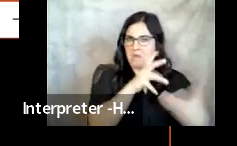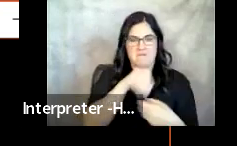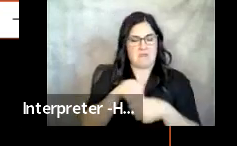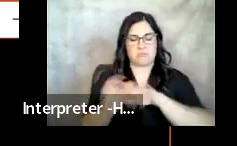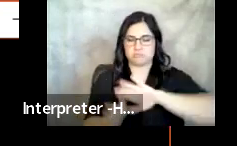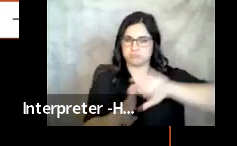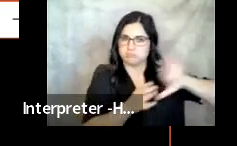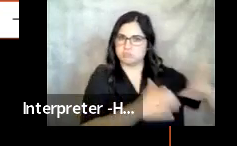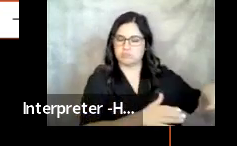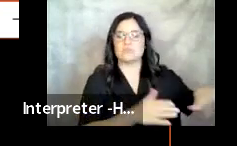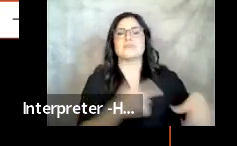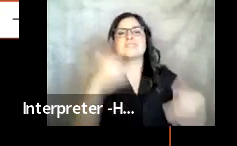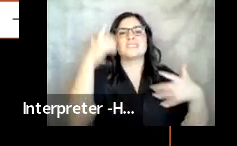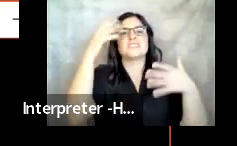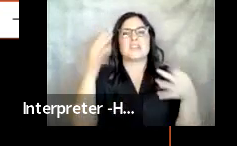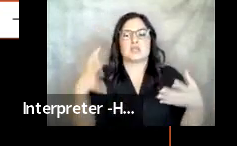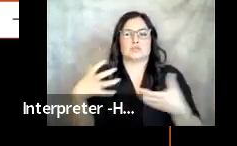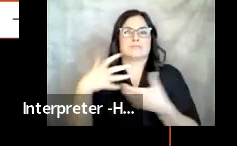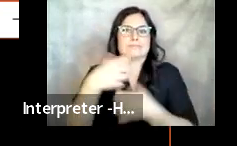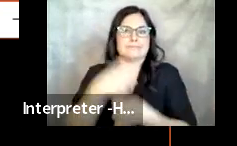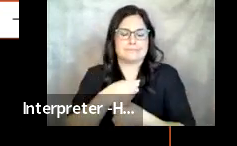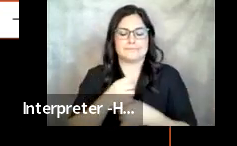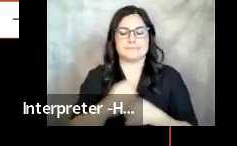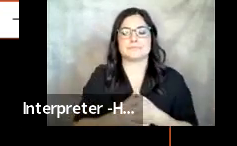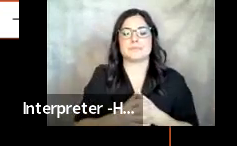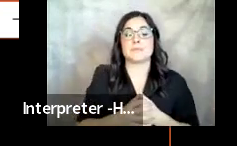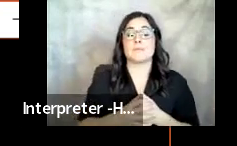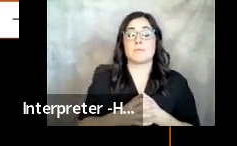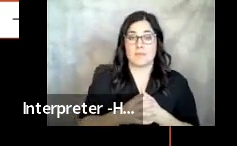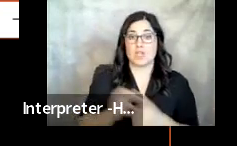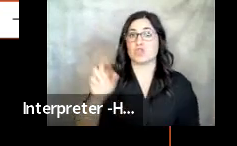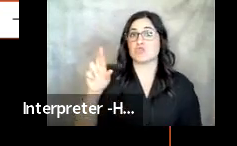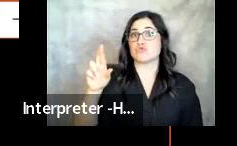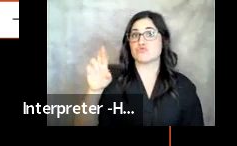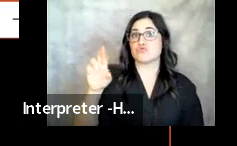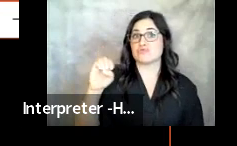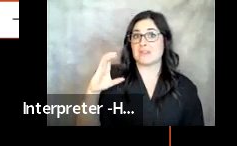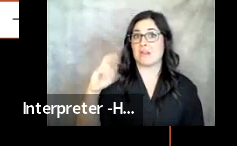And so on. I'm going to try to talk. About reconstruction. By.